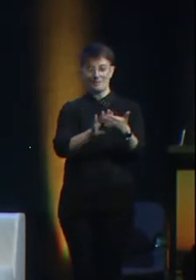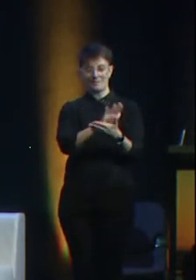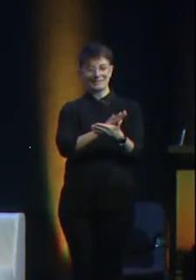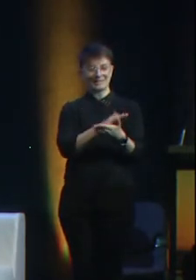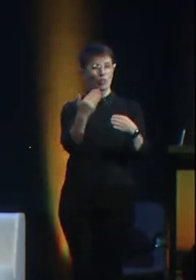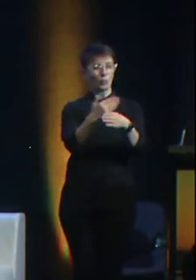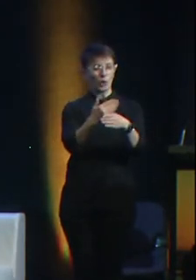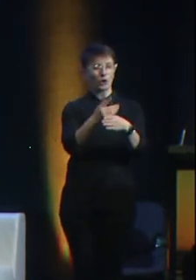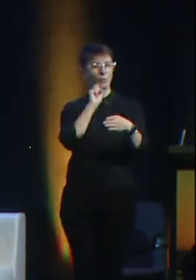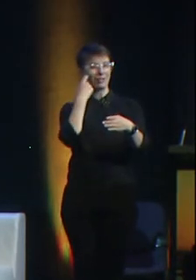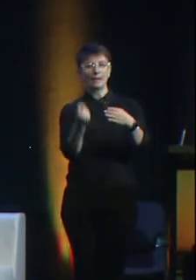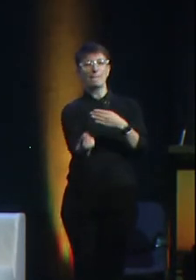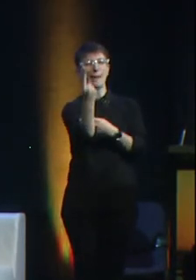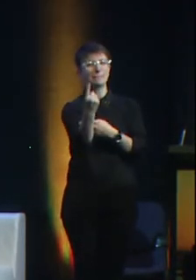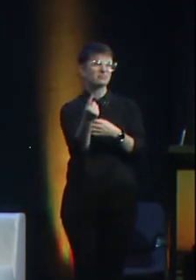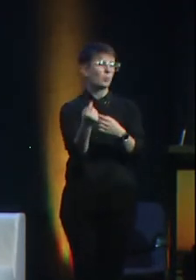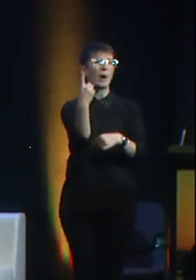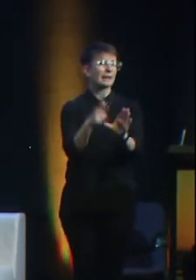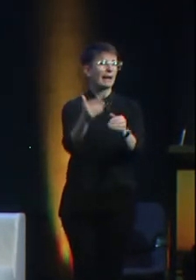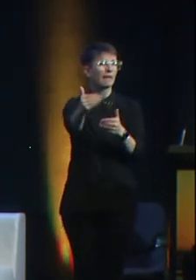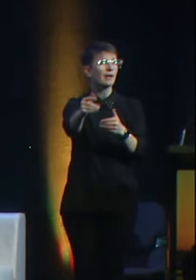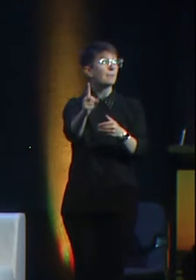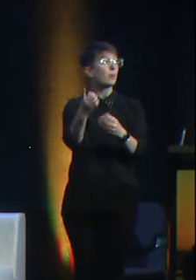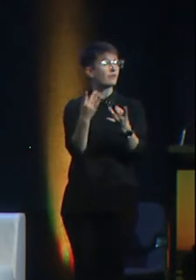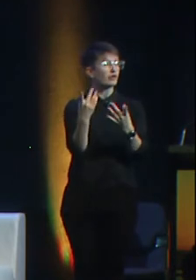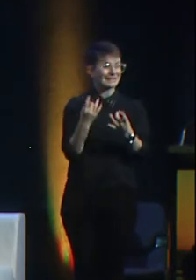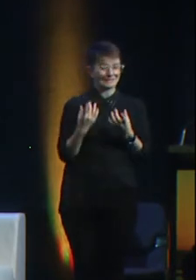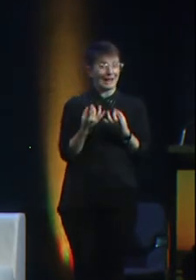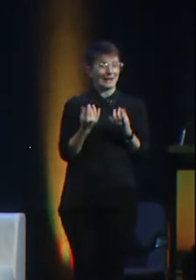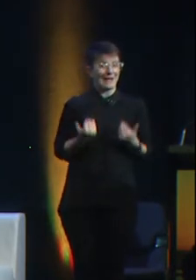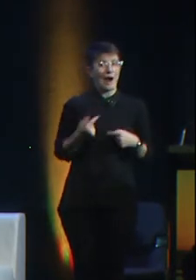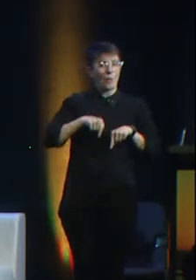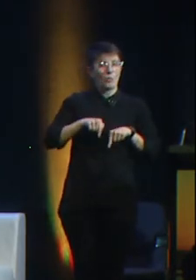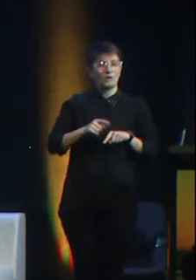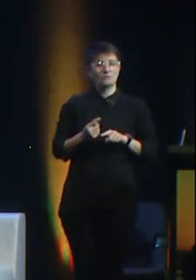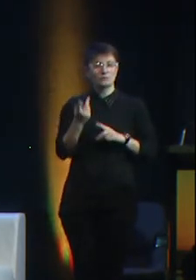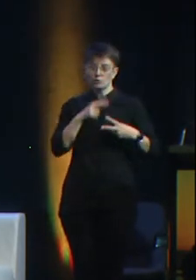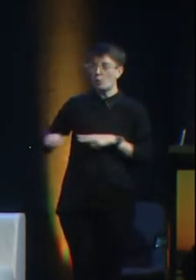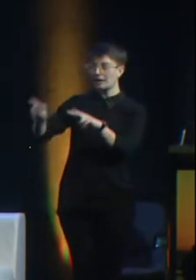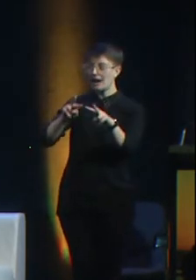gone back out, started doing community visioning work for that next long term plan with our